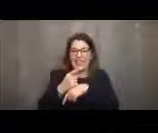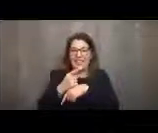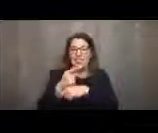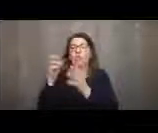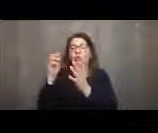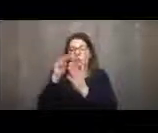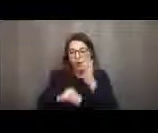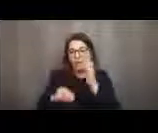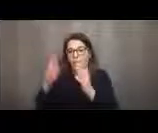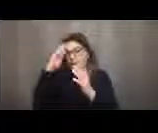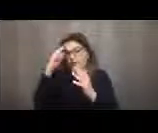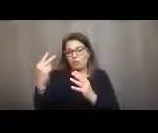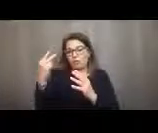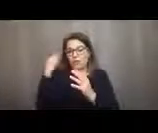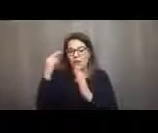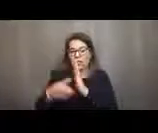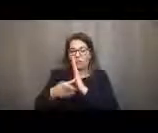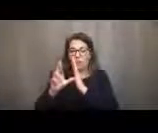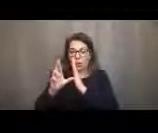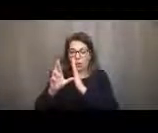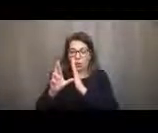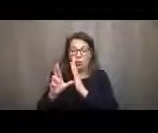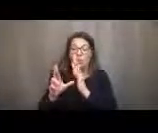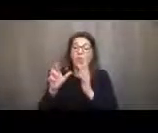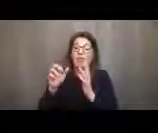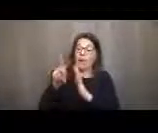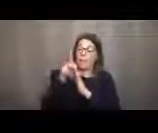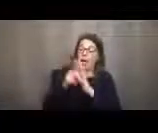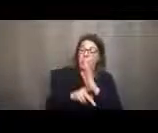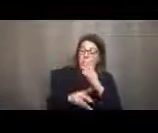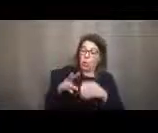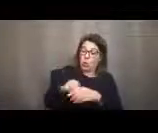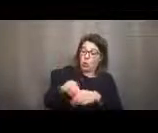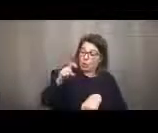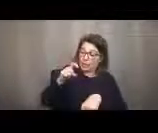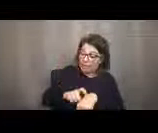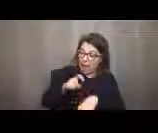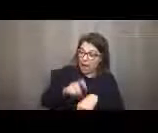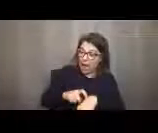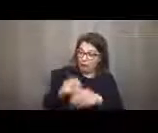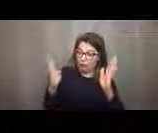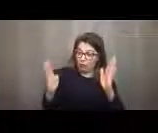So, again, we expect the policy to include the time frame, 120 days.